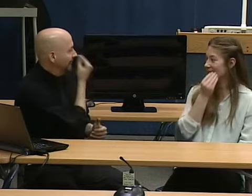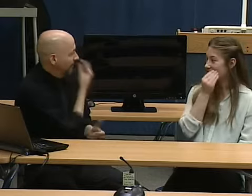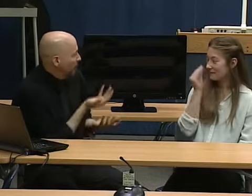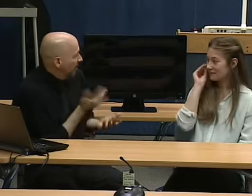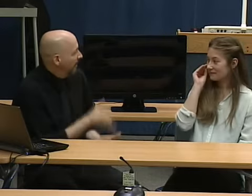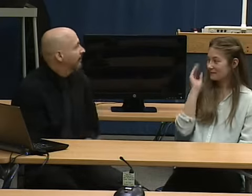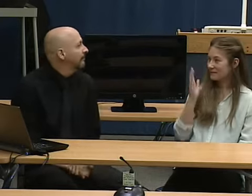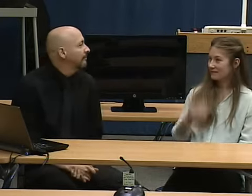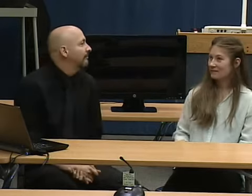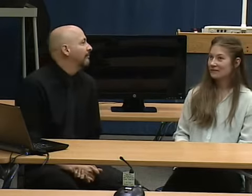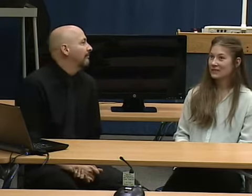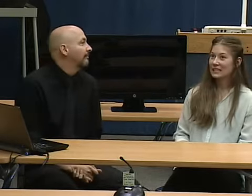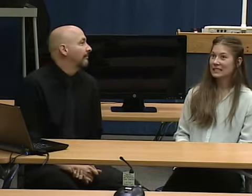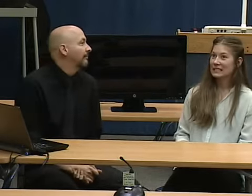Flower. What about it?